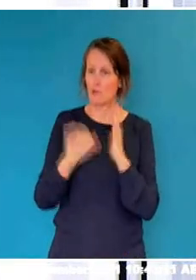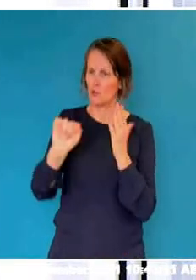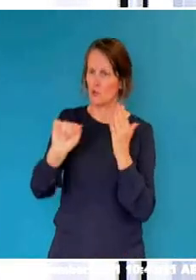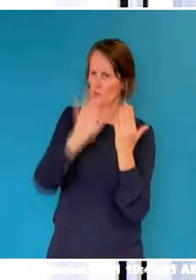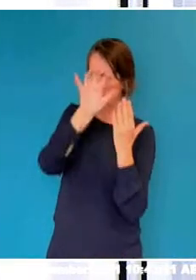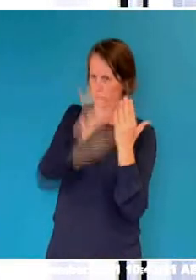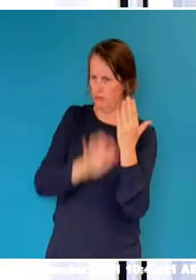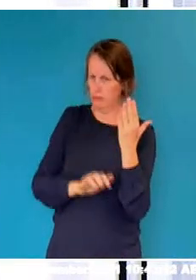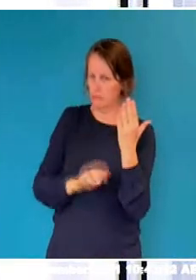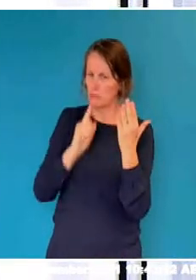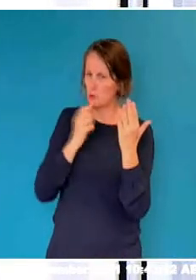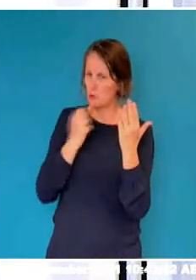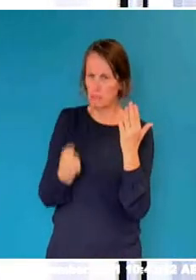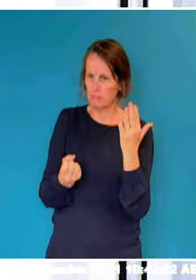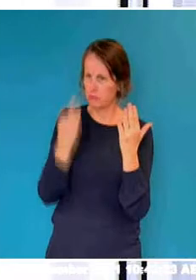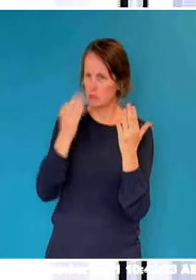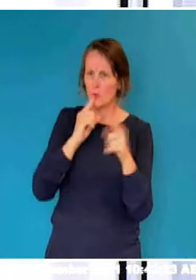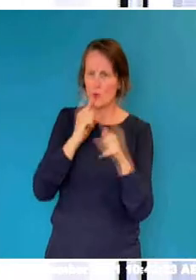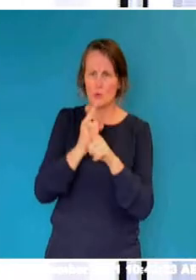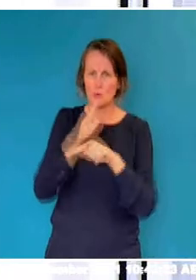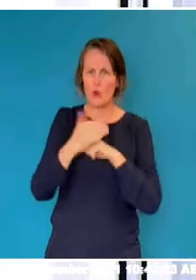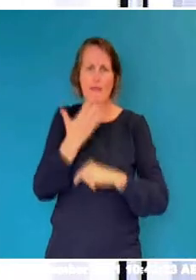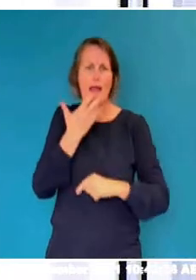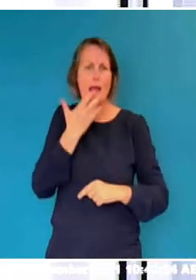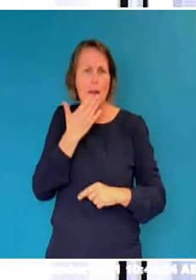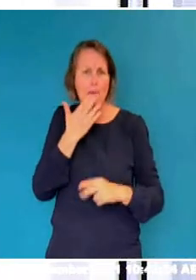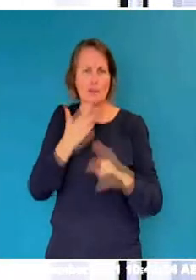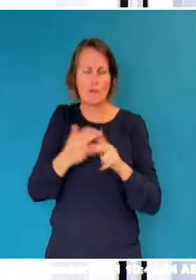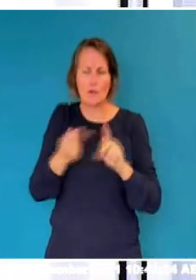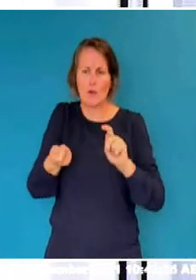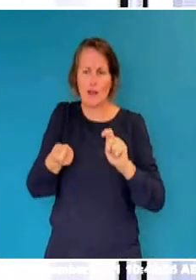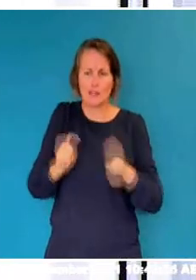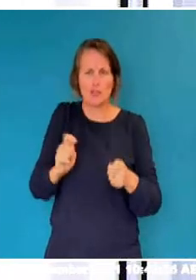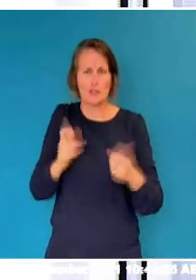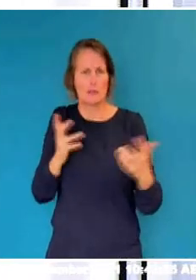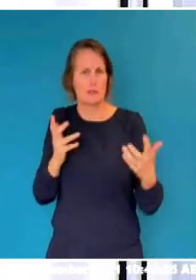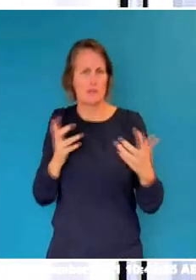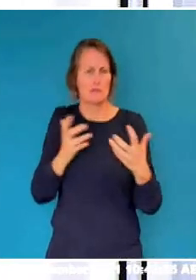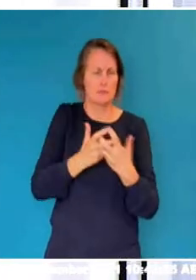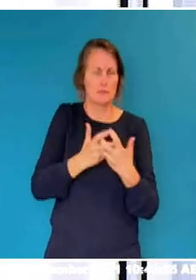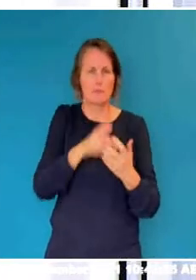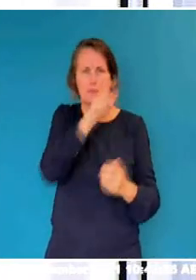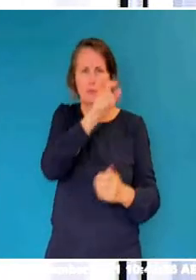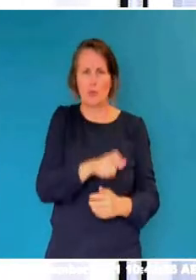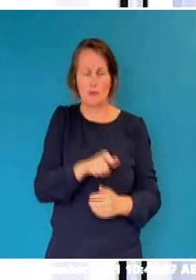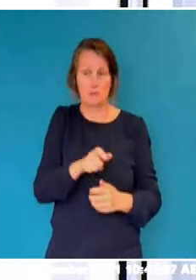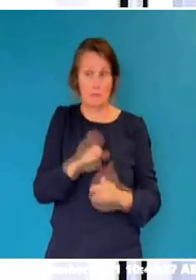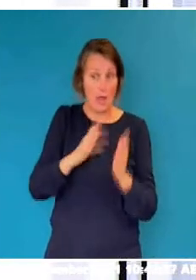anything about the cost of adjustments. Is that information that RMIT captures?